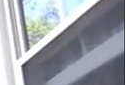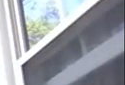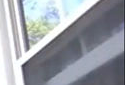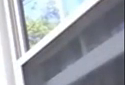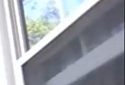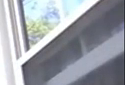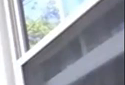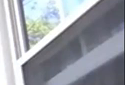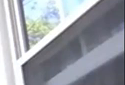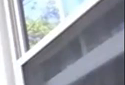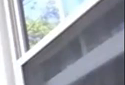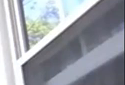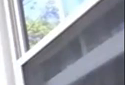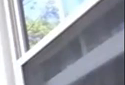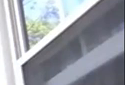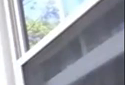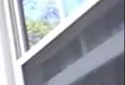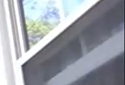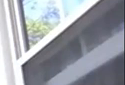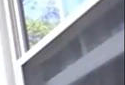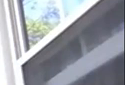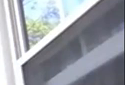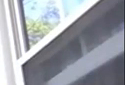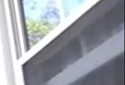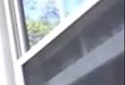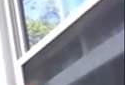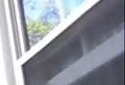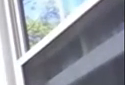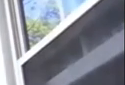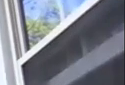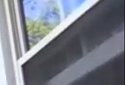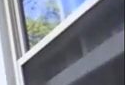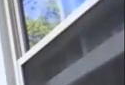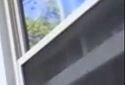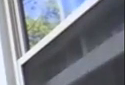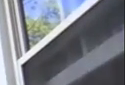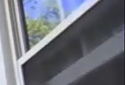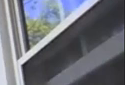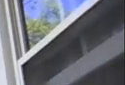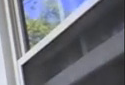very low vocabulary demands a smaller number of words or even a single word